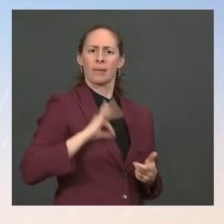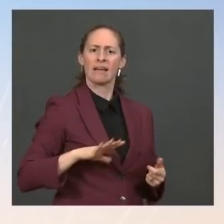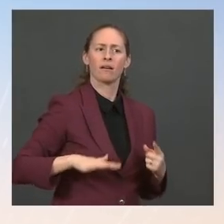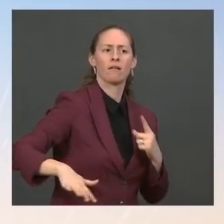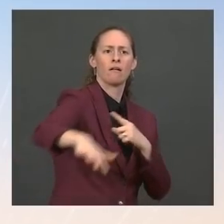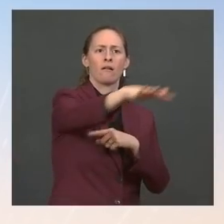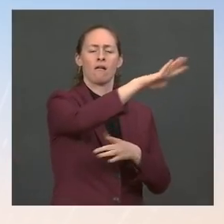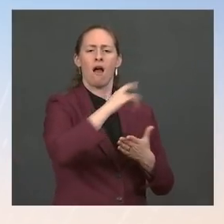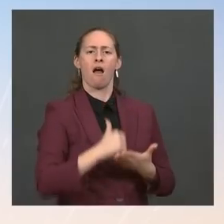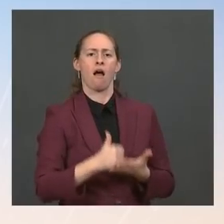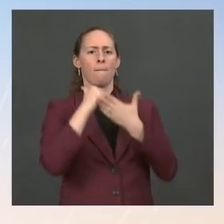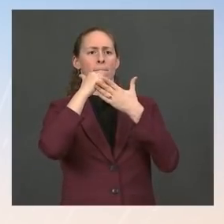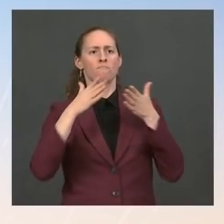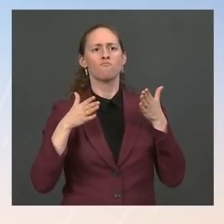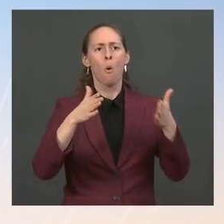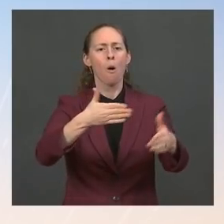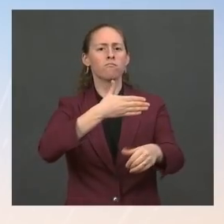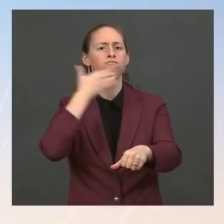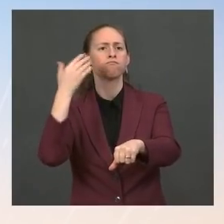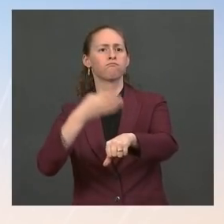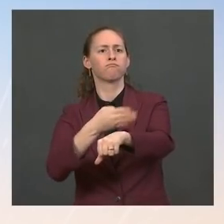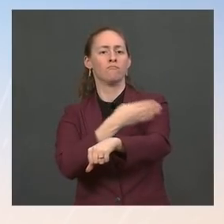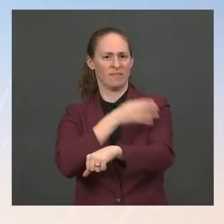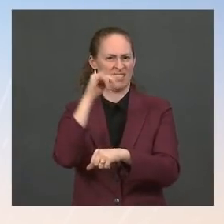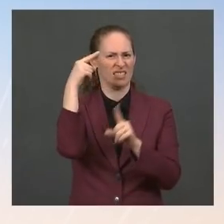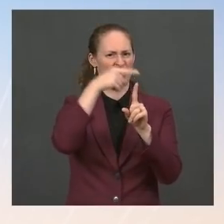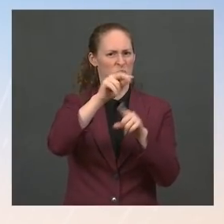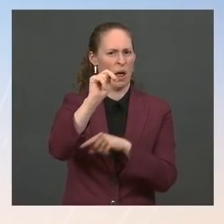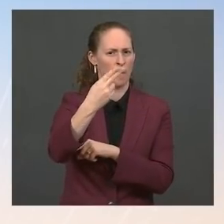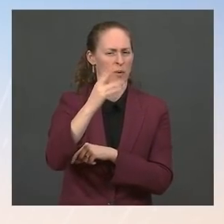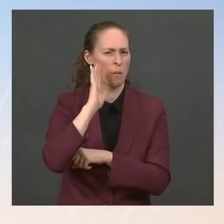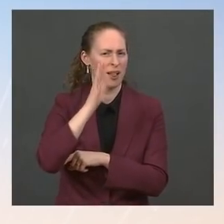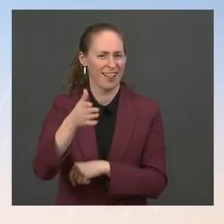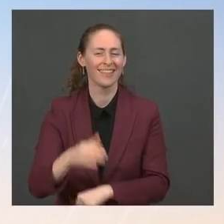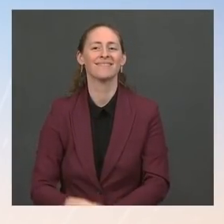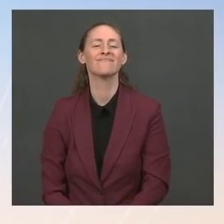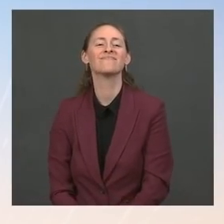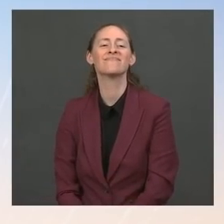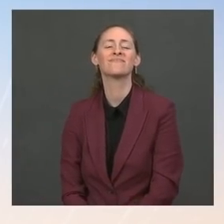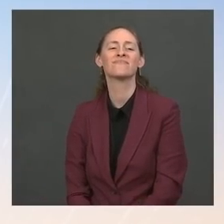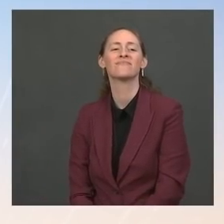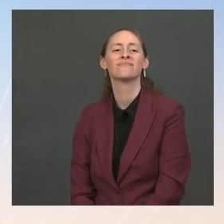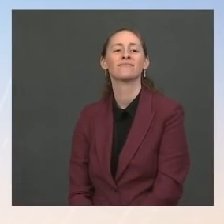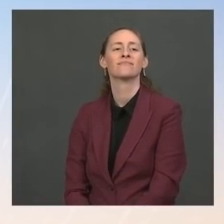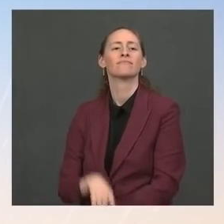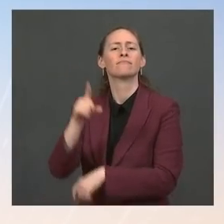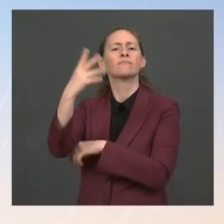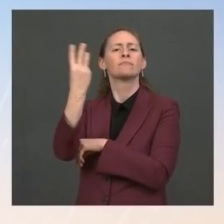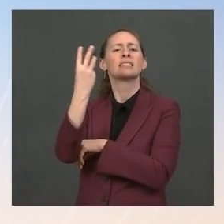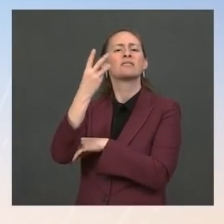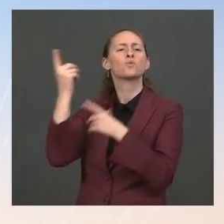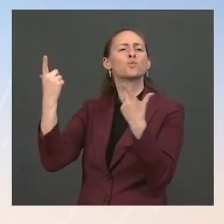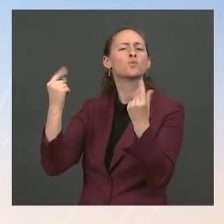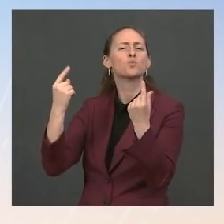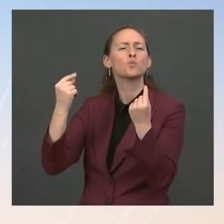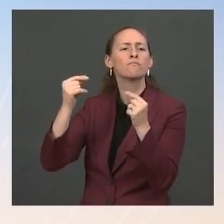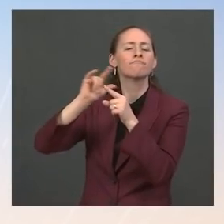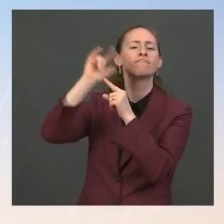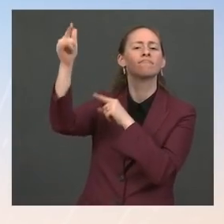On Wednesday, he will travel to Detroit to visit GM's Factory ZERO electric vehicle assembly plant. He will highlight how his infrastructure plan